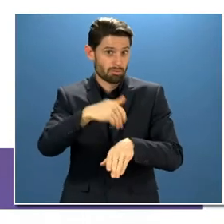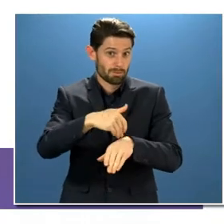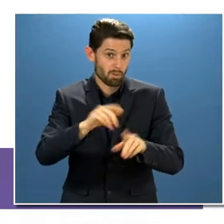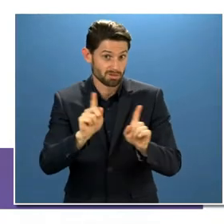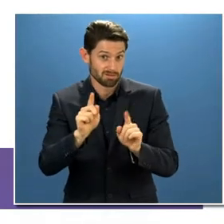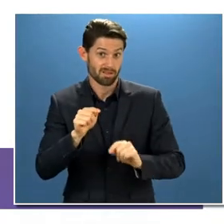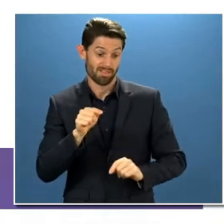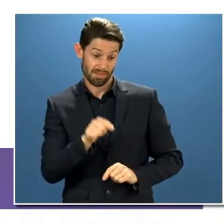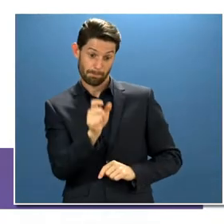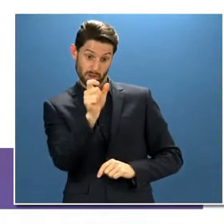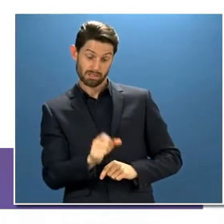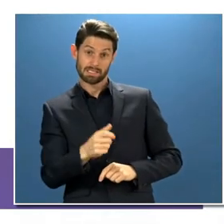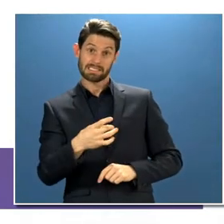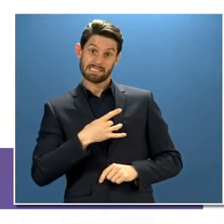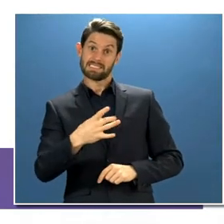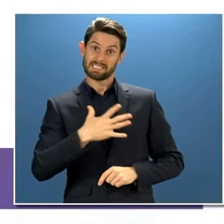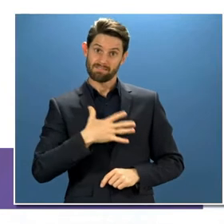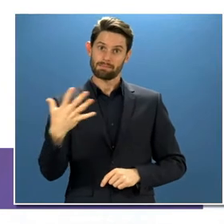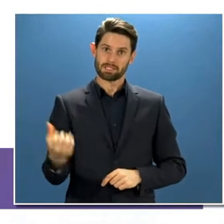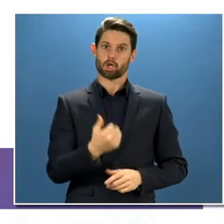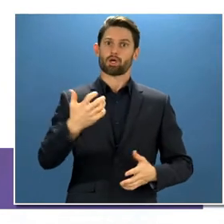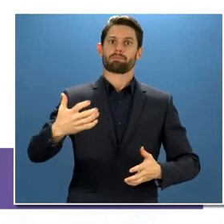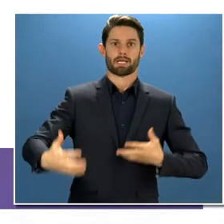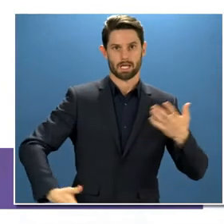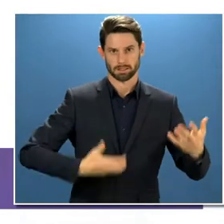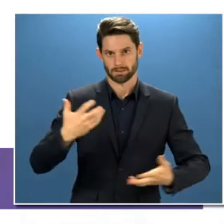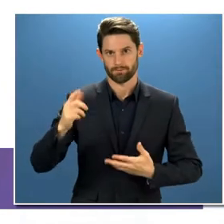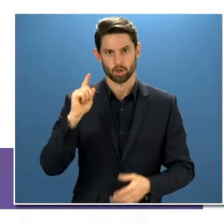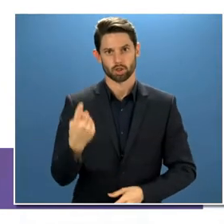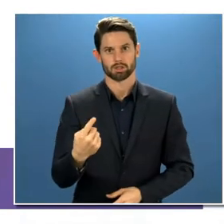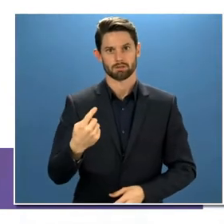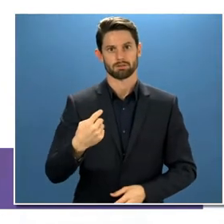bears the onus of that complaint to bring it upon themselves to go to the